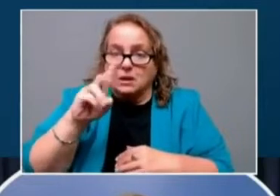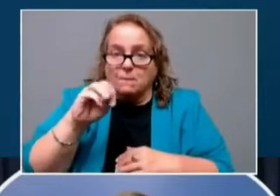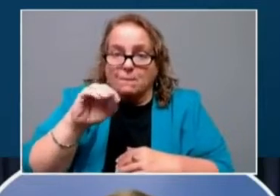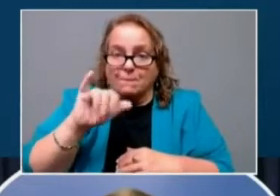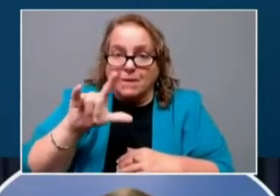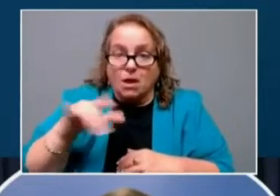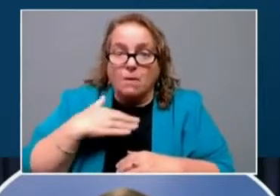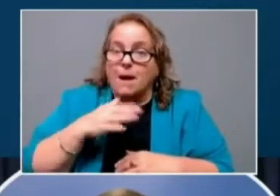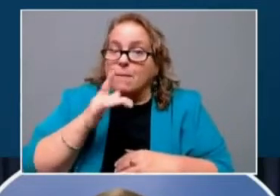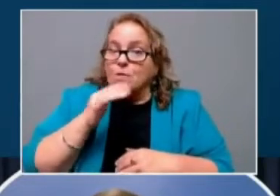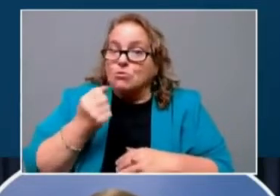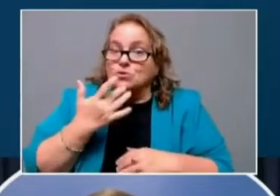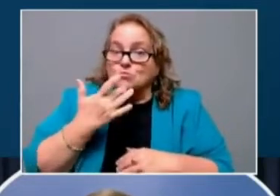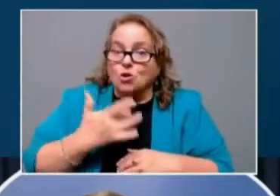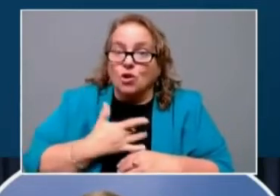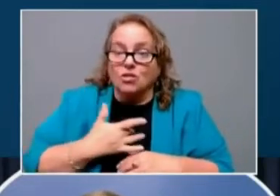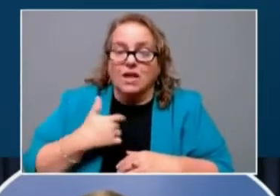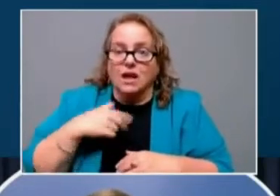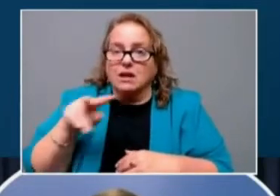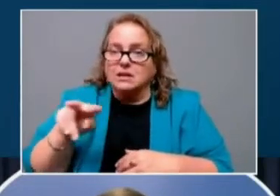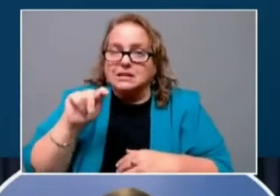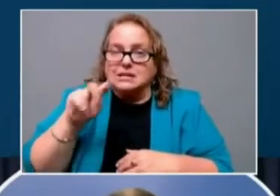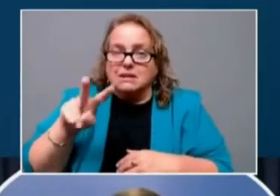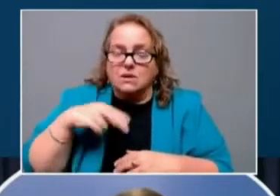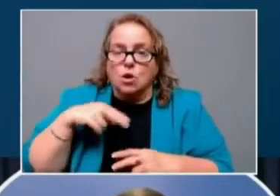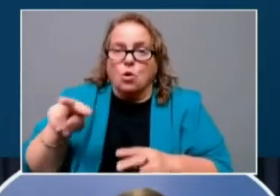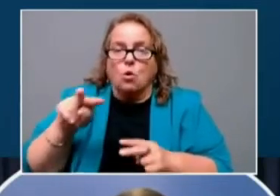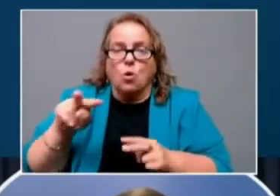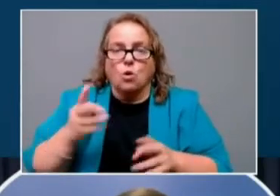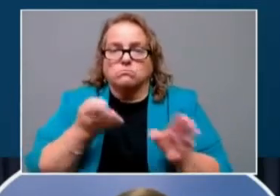That was an exciting day. I remember the 15th, watching the first,